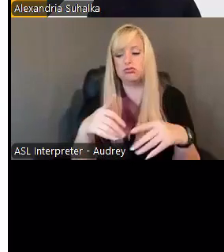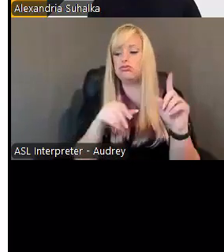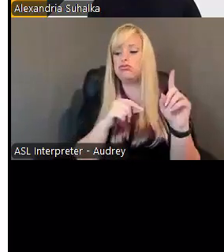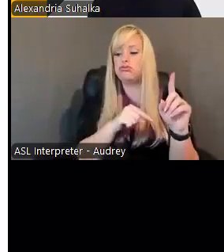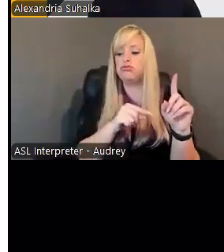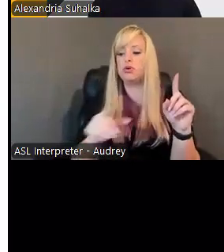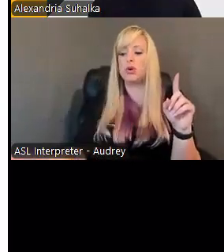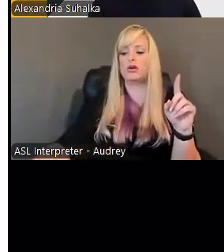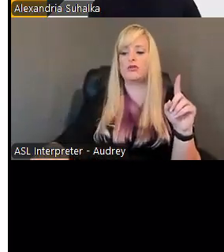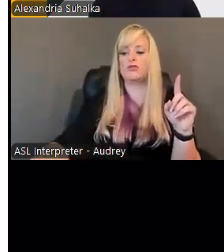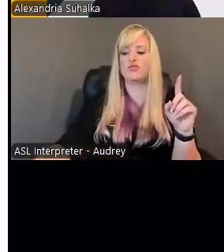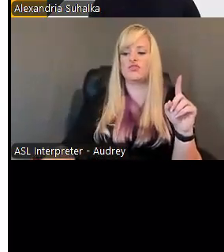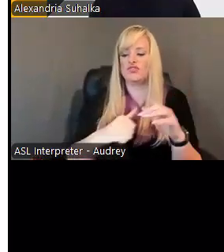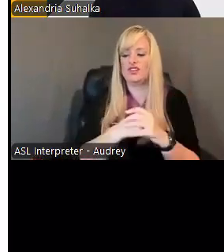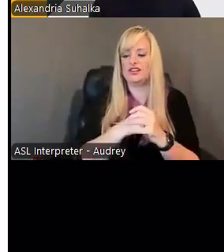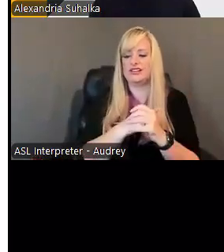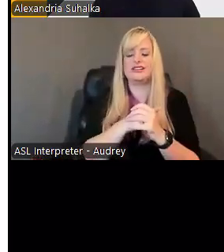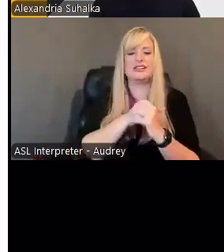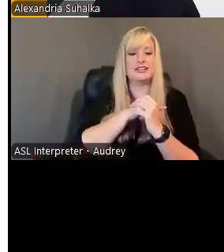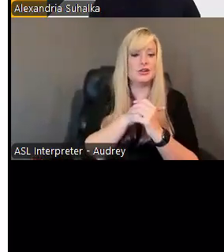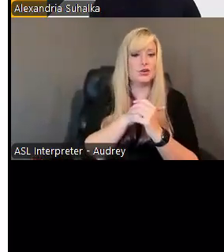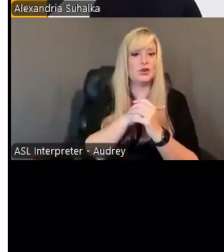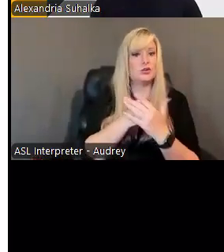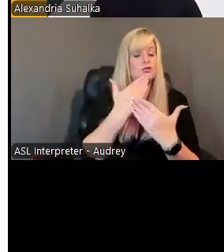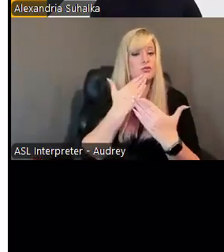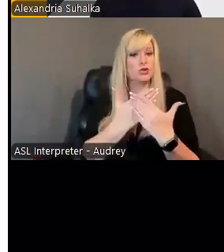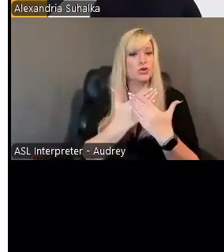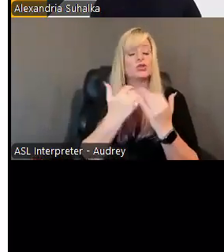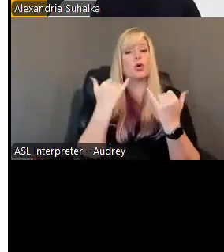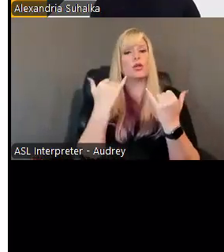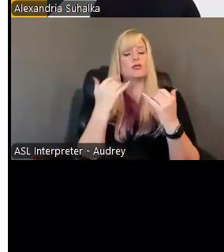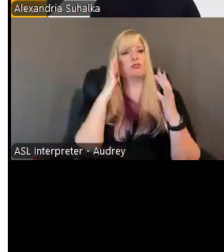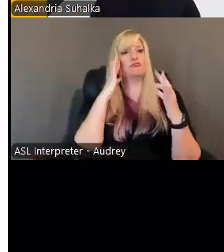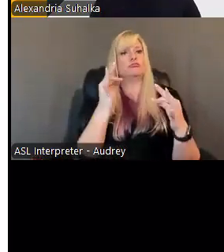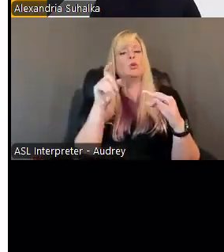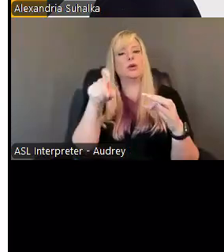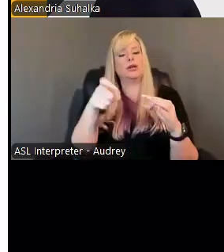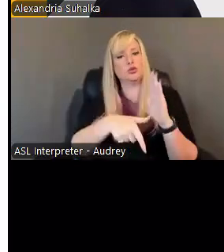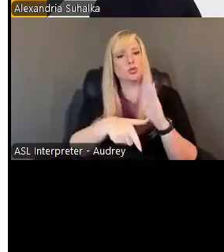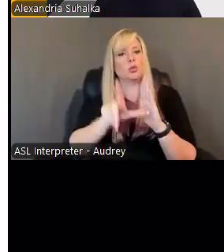It was all very good. Now we need to review our curriculum and incorporate it in there. This is